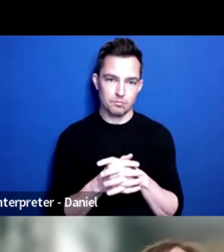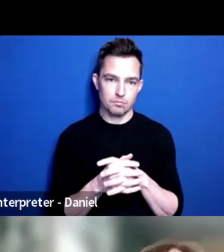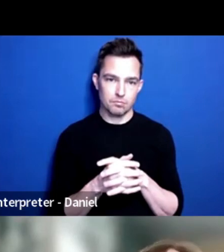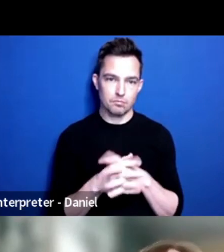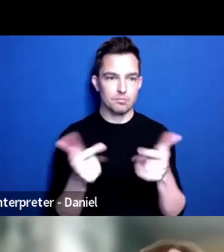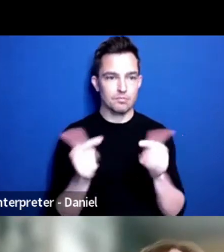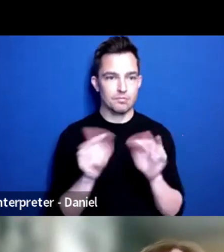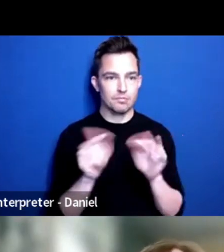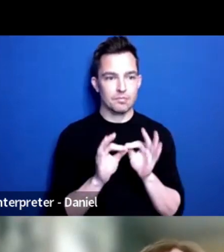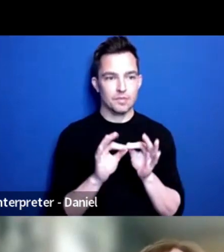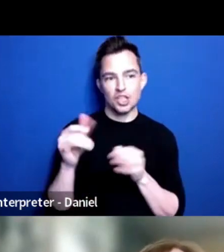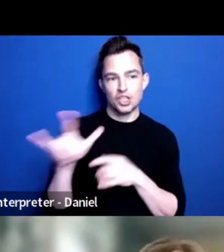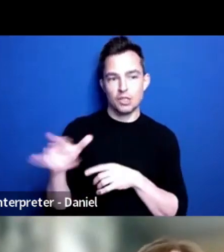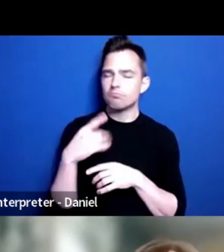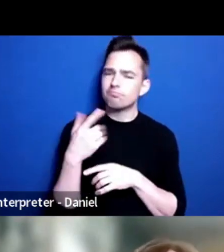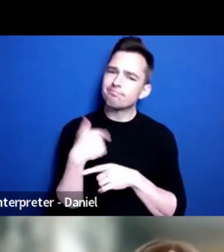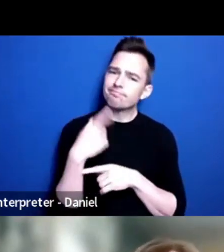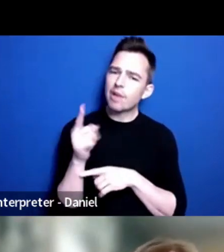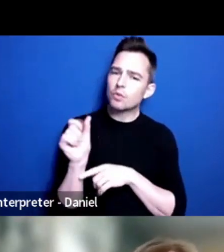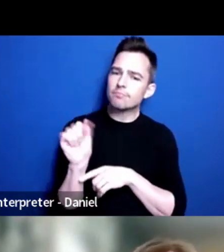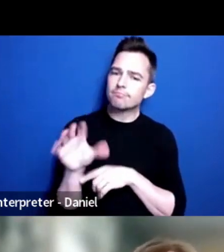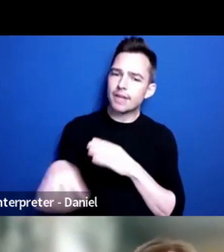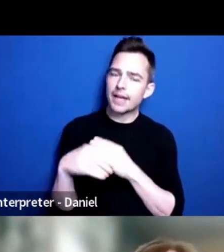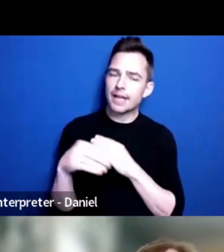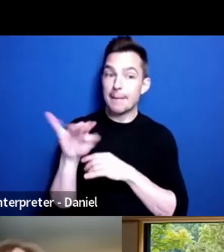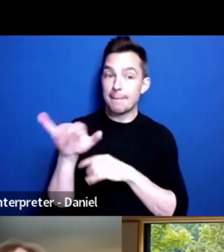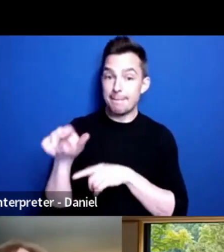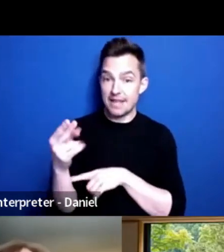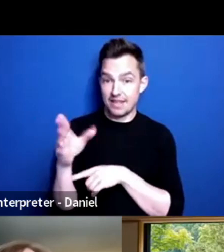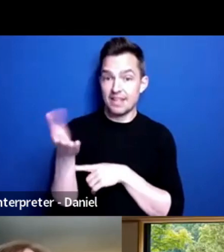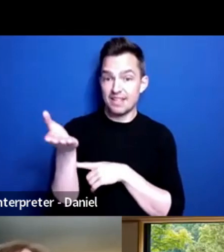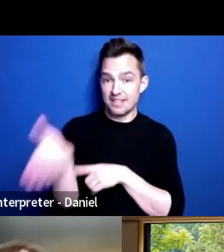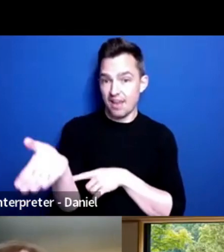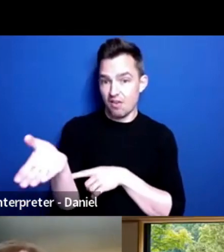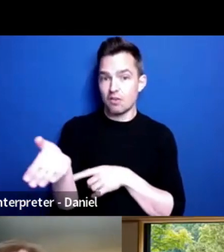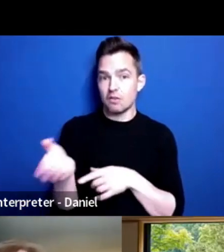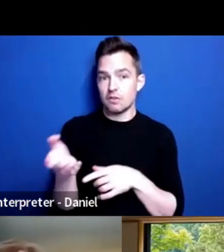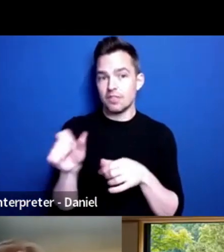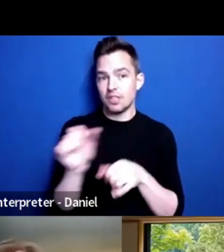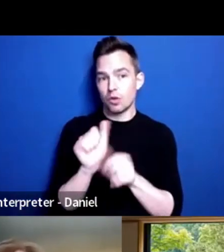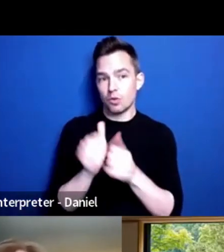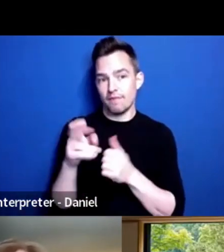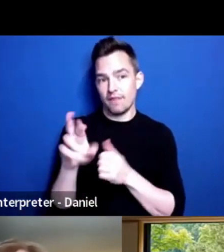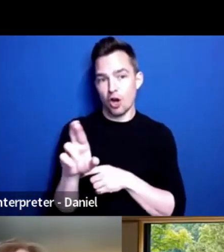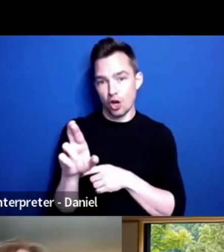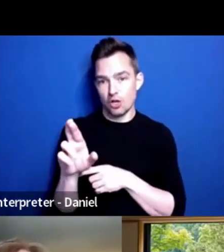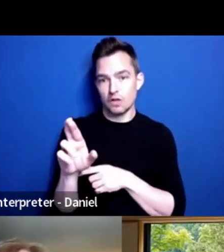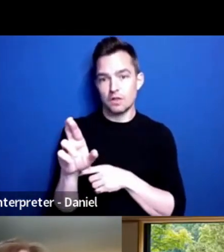Jill Ferrington: I would only add that I do think a myth exists that you need to work with the Vocational Rehabilitation and Employment